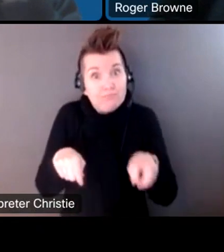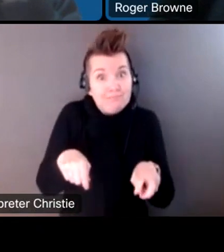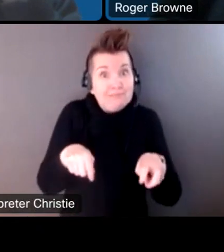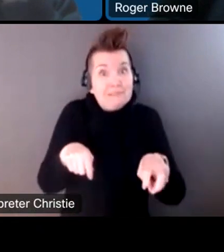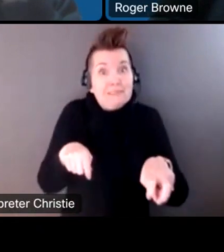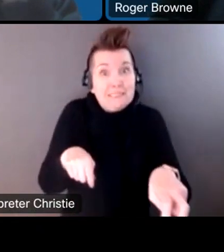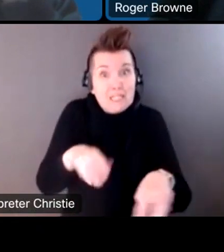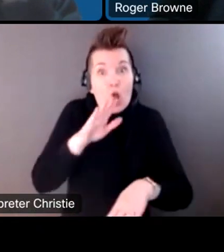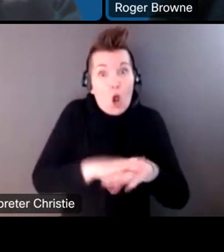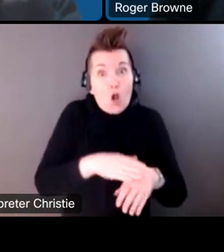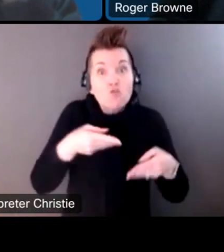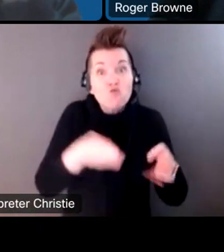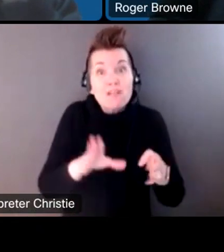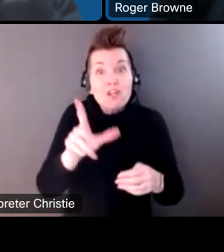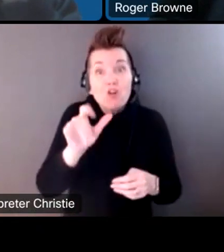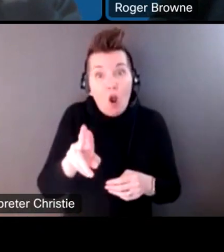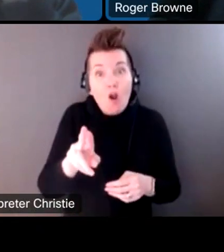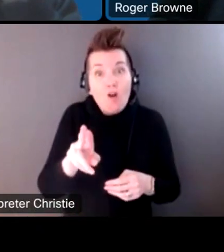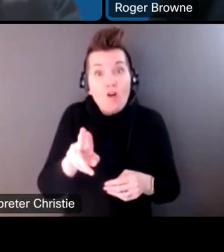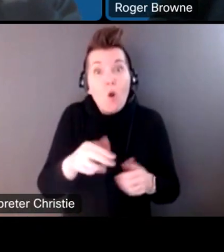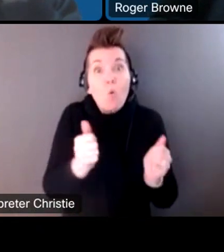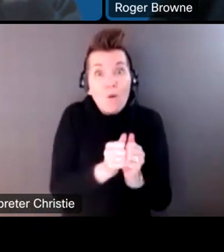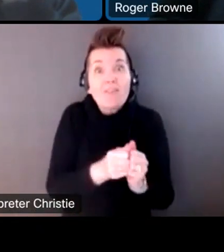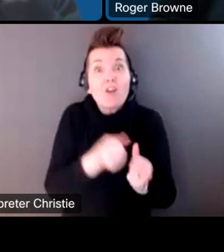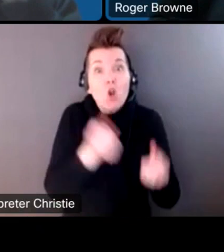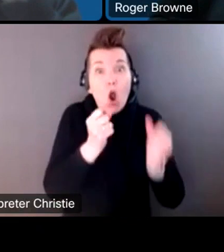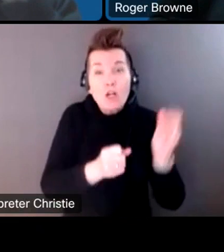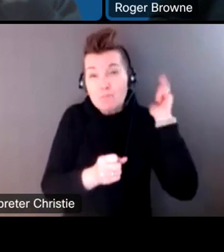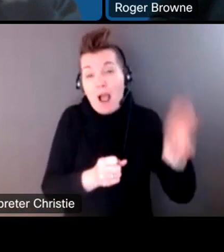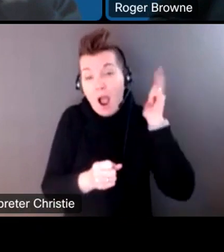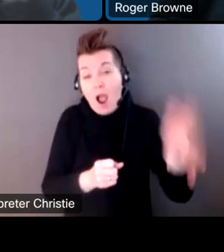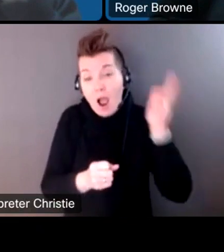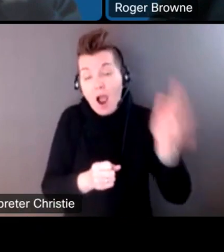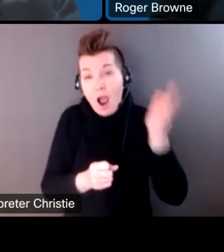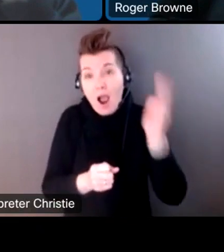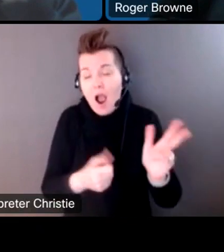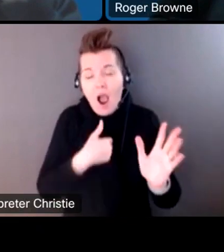Gerard with cars coming behind me at way over the speed limit. So that was utterly terrifying.